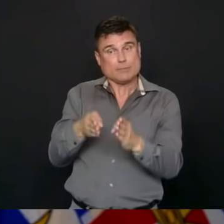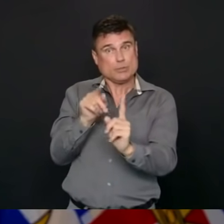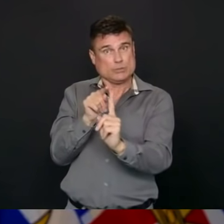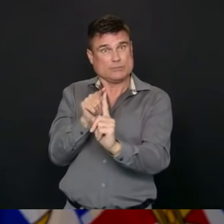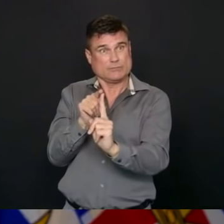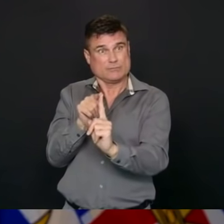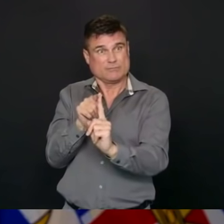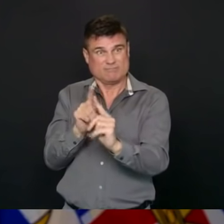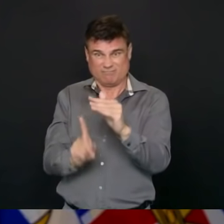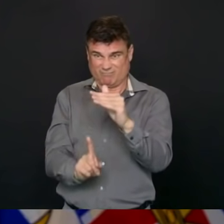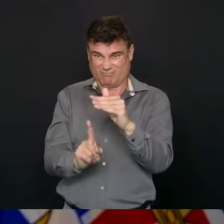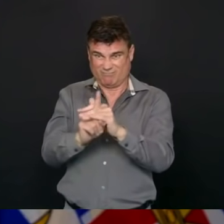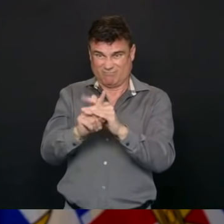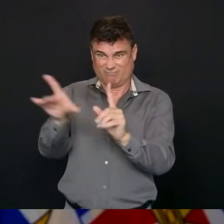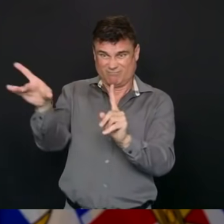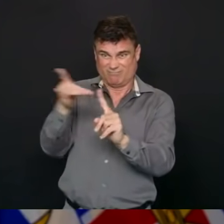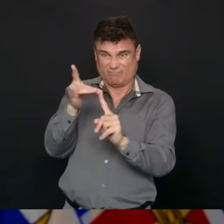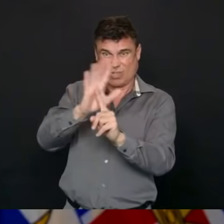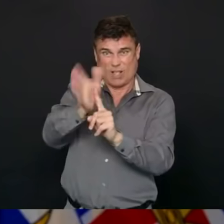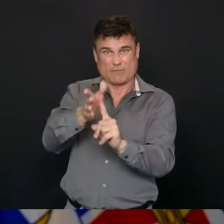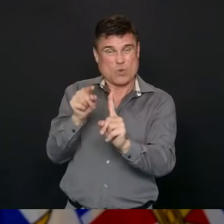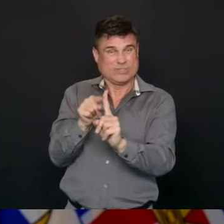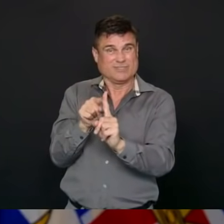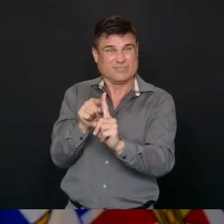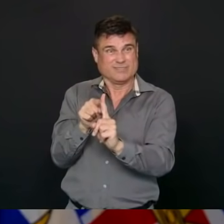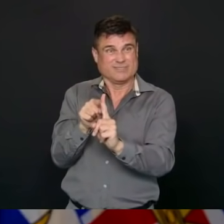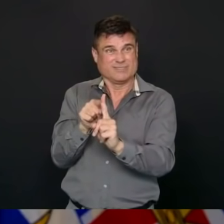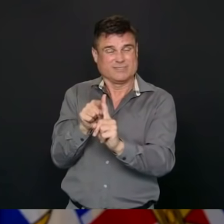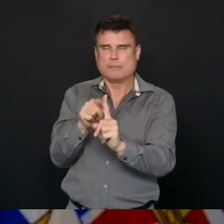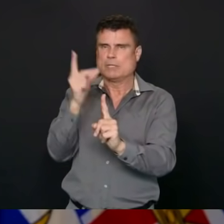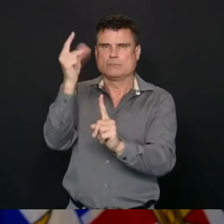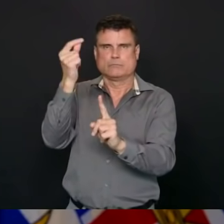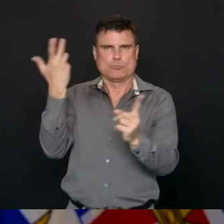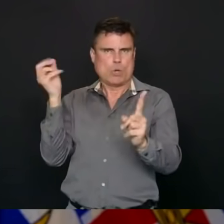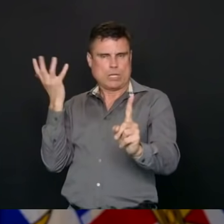we are able to stop those transmission change very quickly. Chains very quickly.